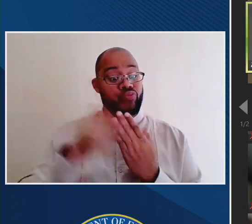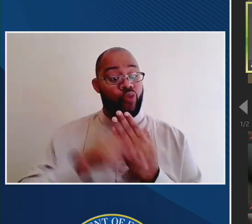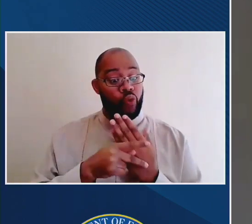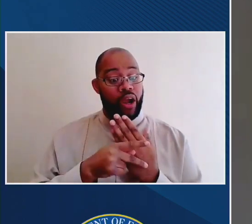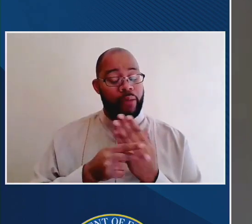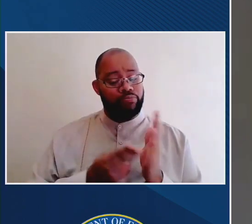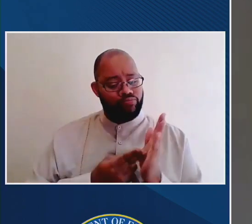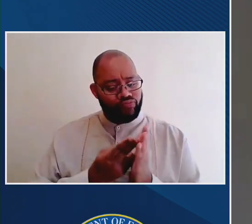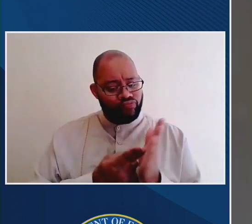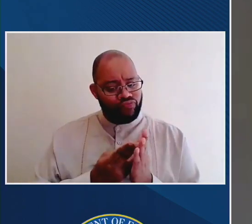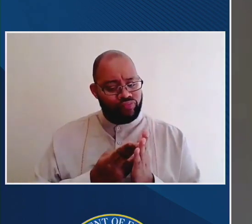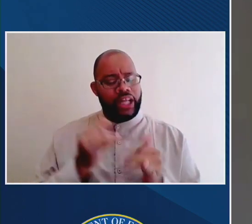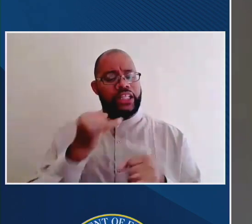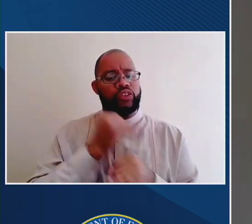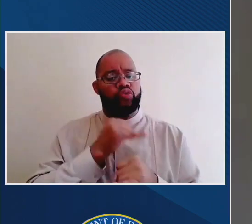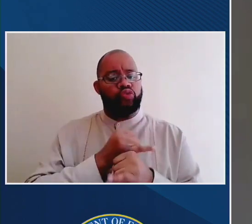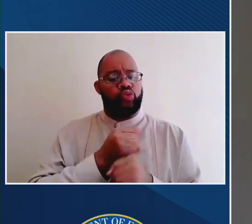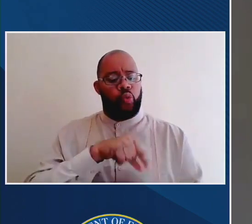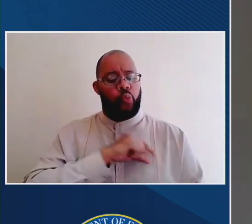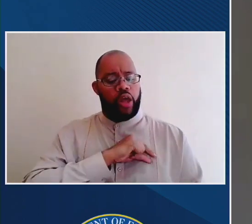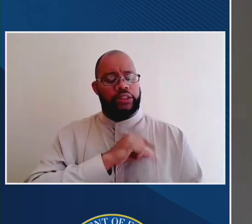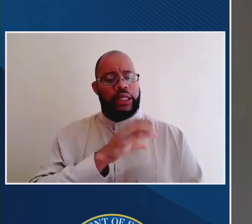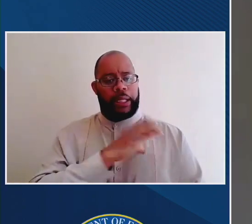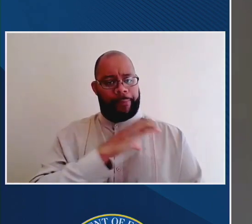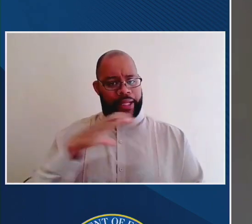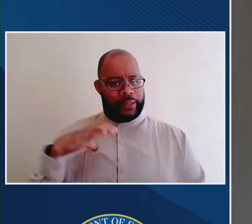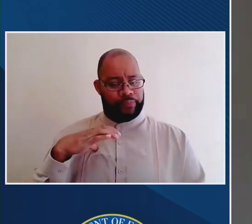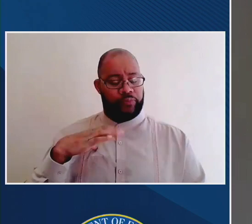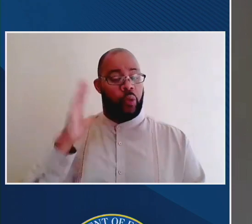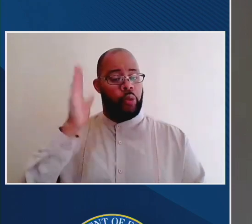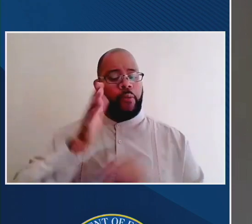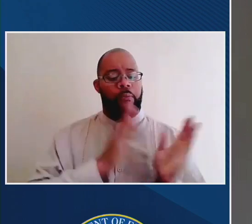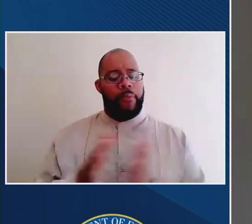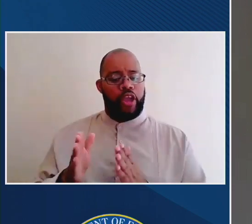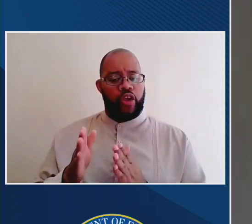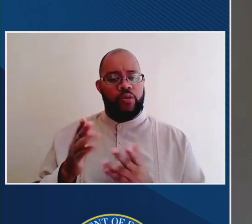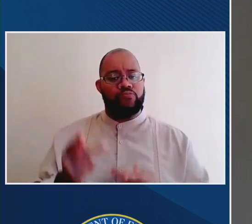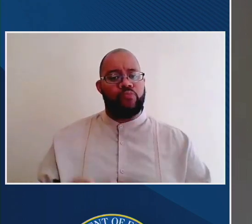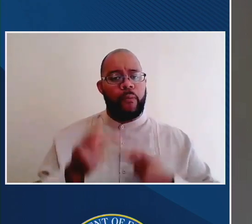Institutional Quality Committee will prepare proposed regulations authorized